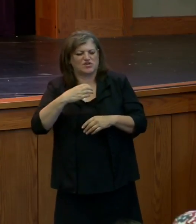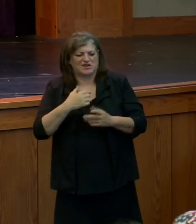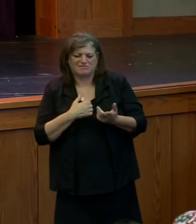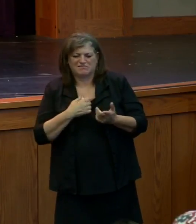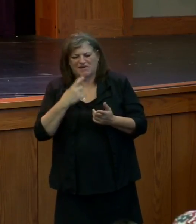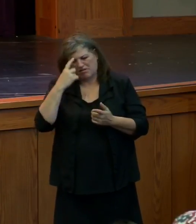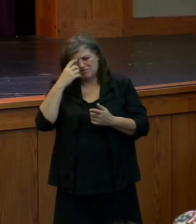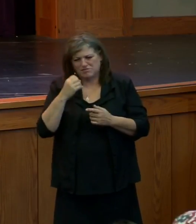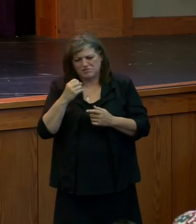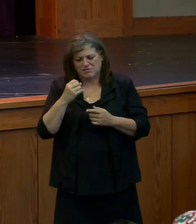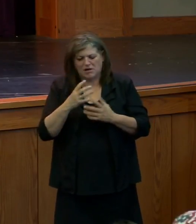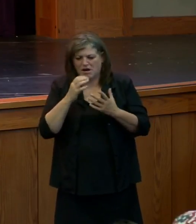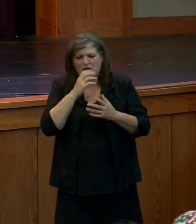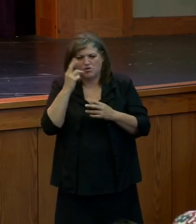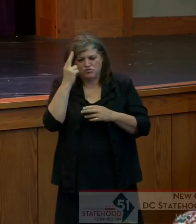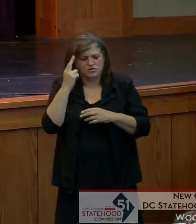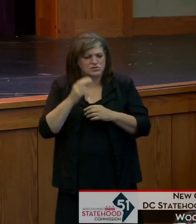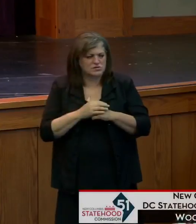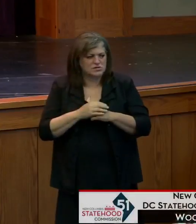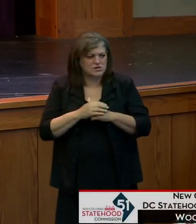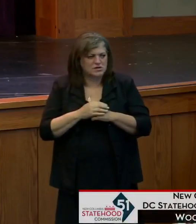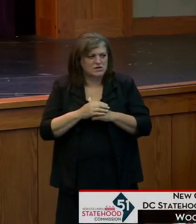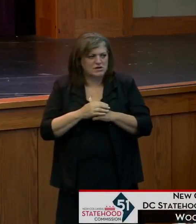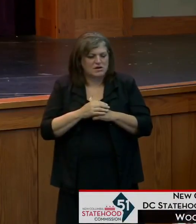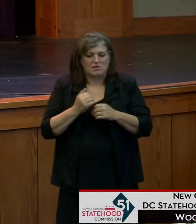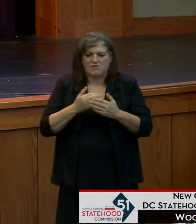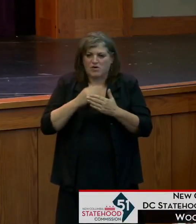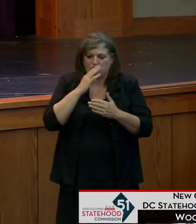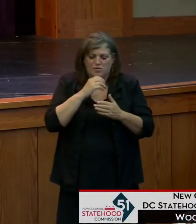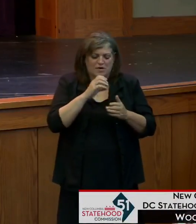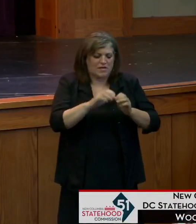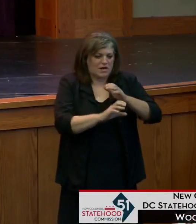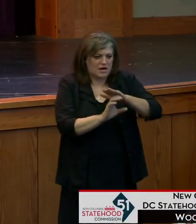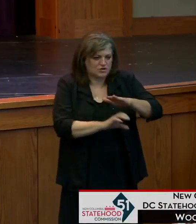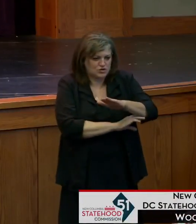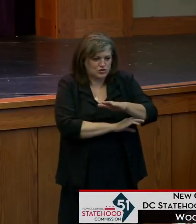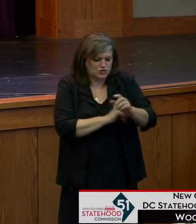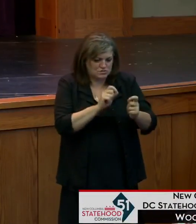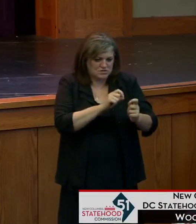BEFORE I ADDRESS THE CONSTITUTION EXPLICITLY I DO